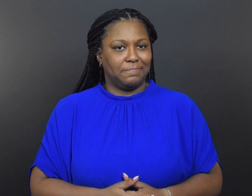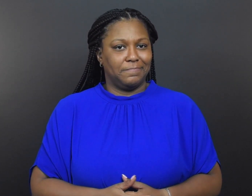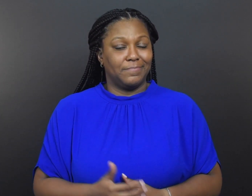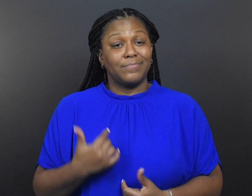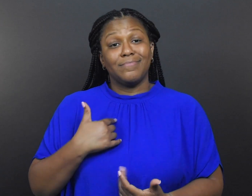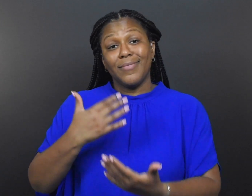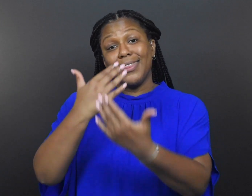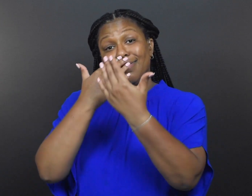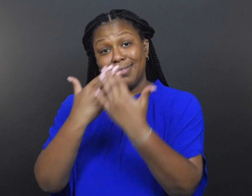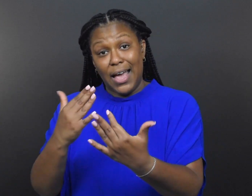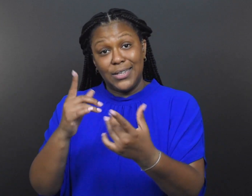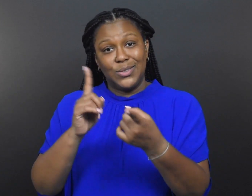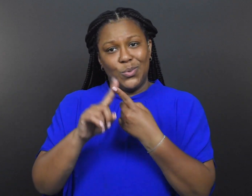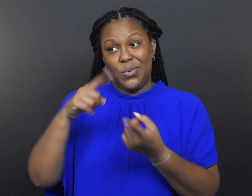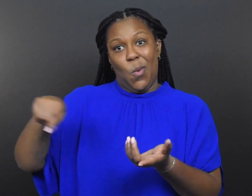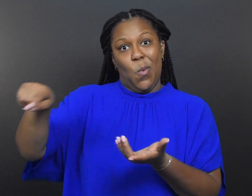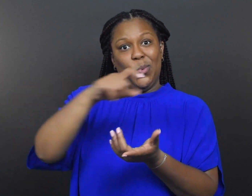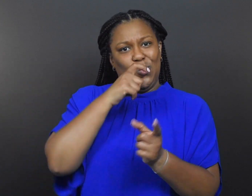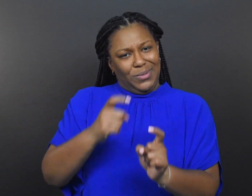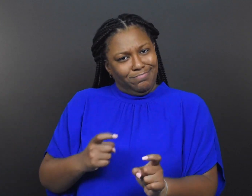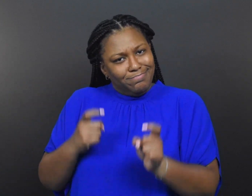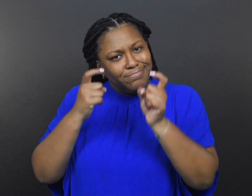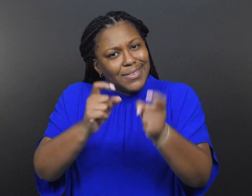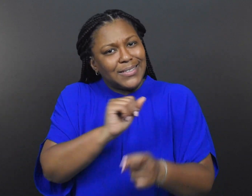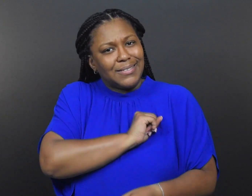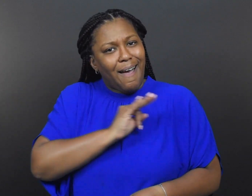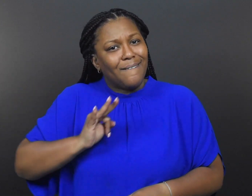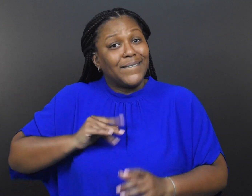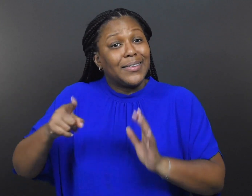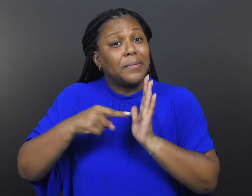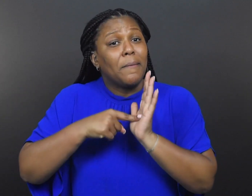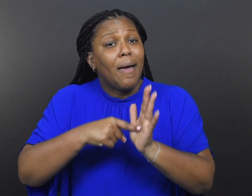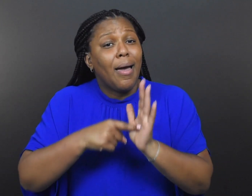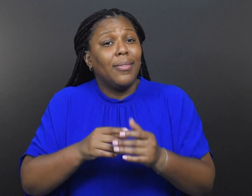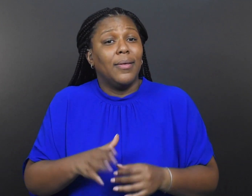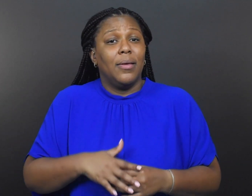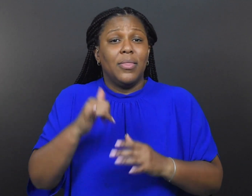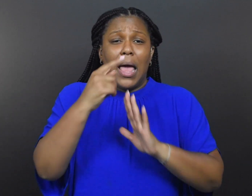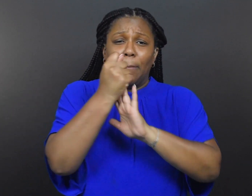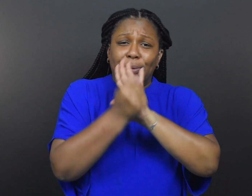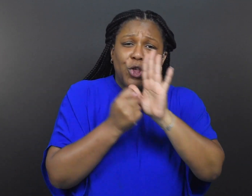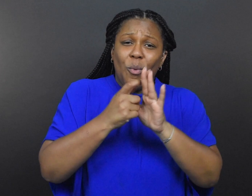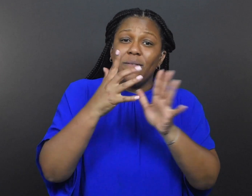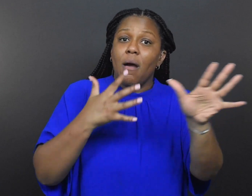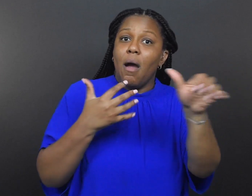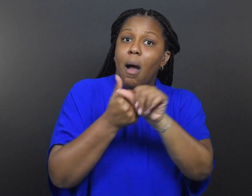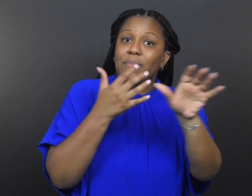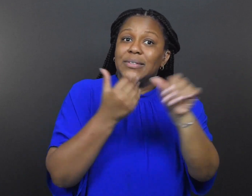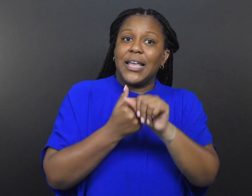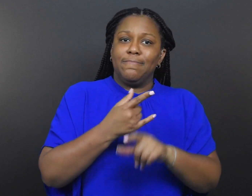Thanks to this dedicated staffing model, the periodic updates and direct communication